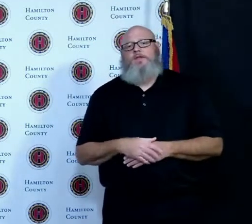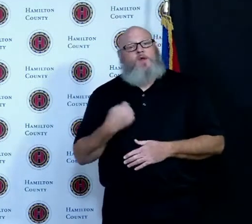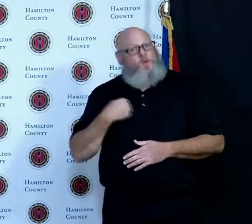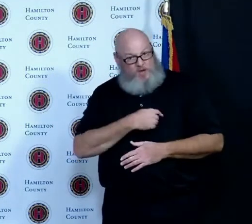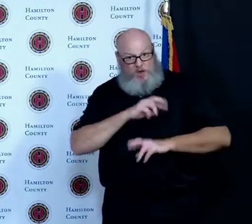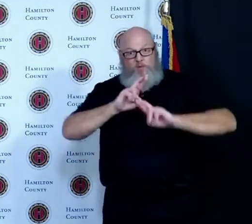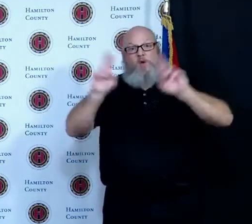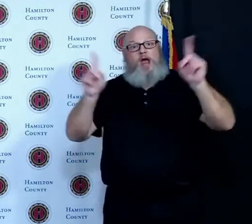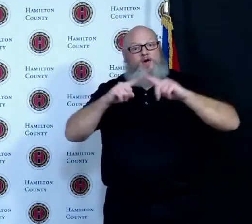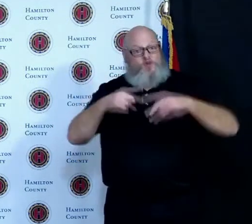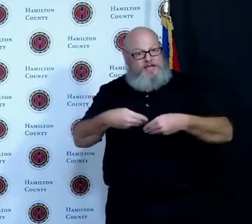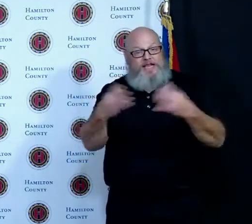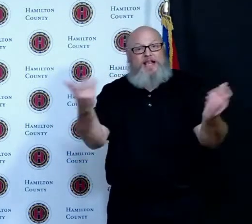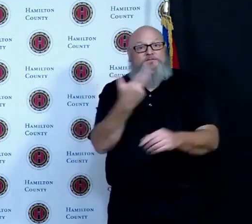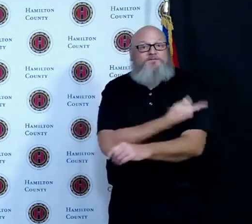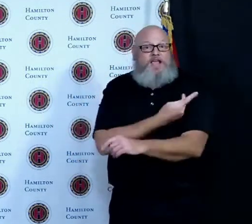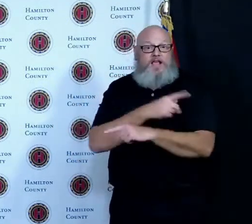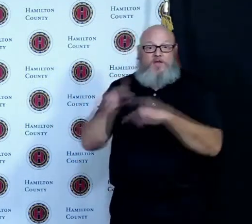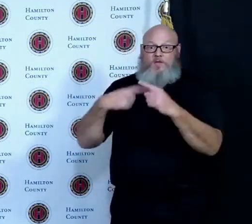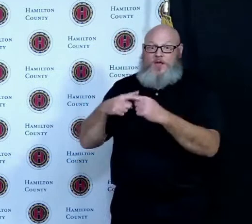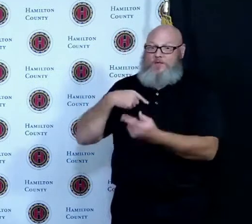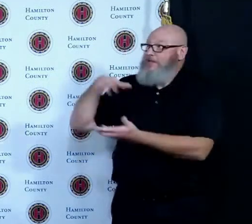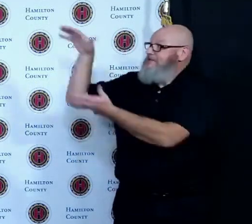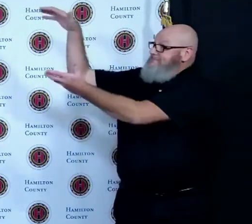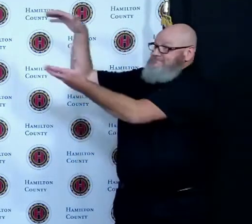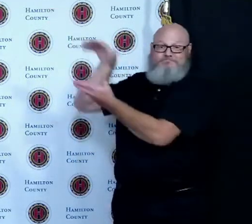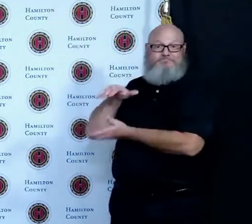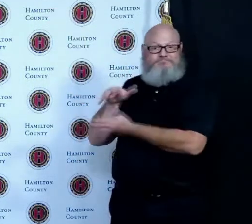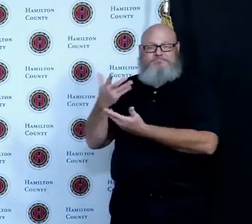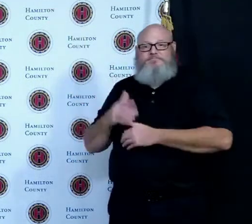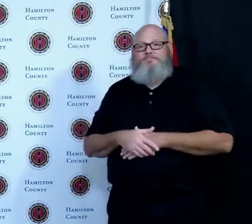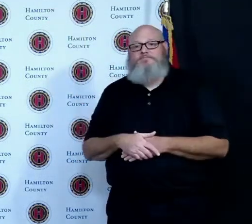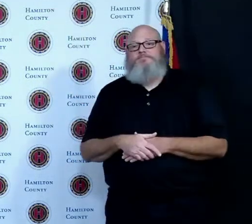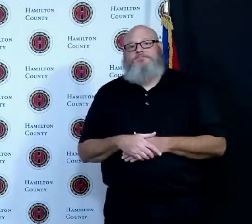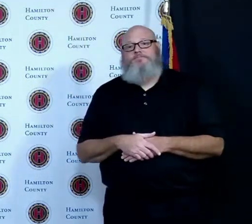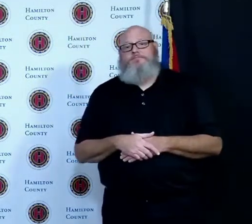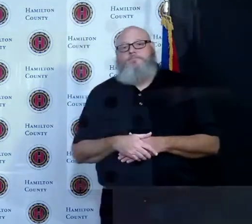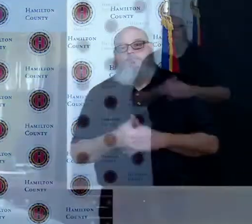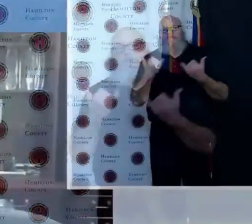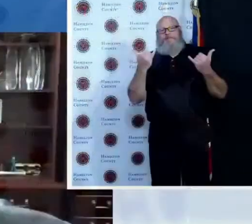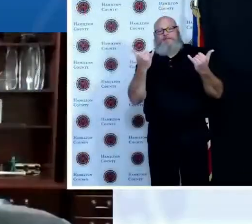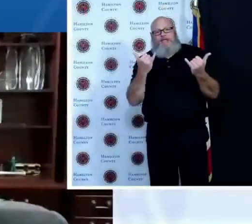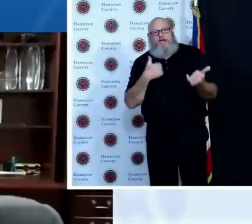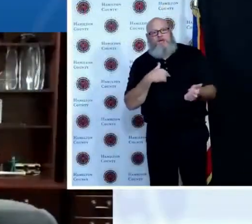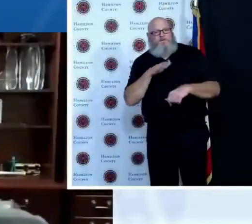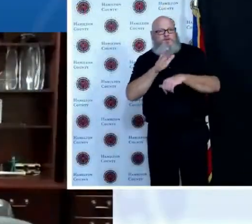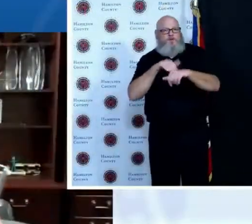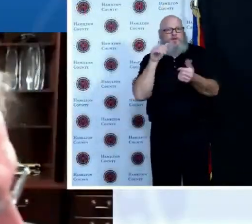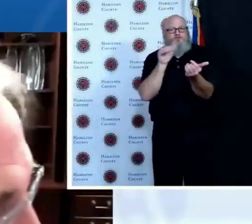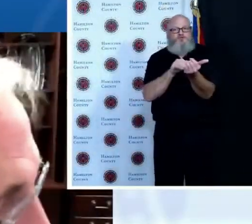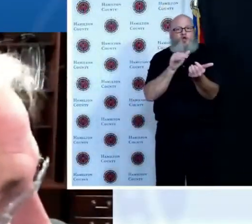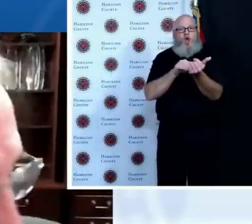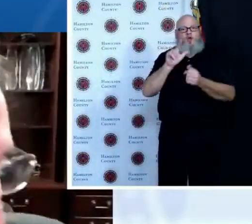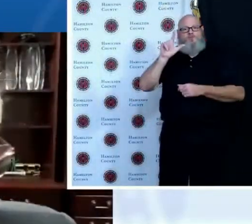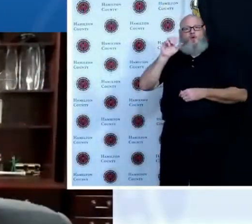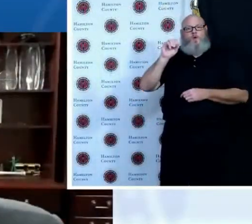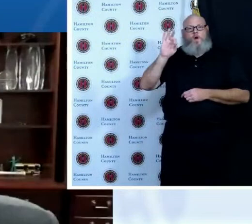once again for joining us and we're going to turn it to you thank you Commissioner